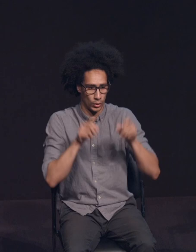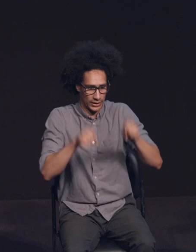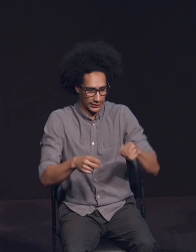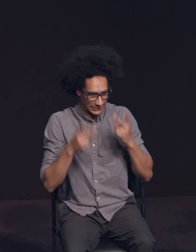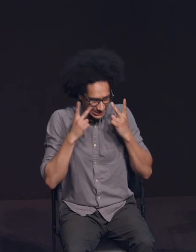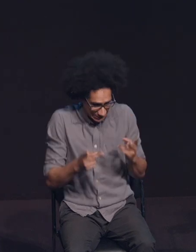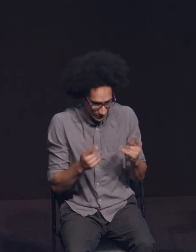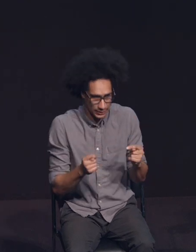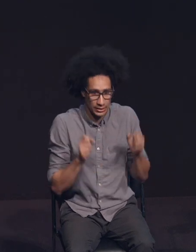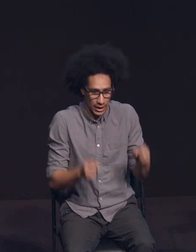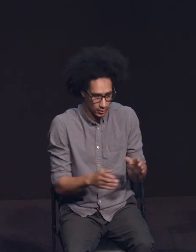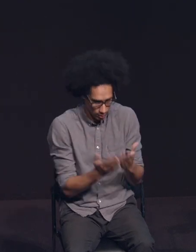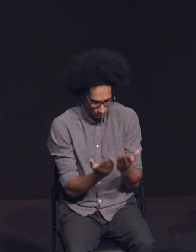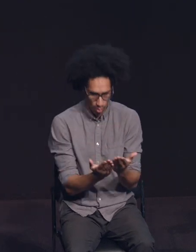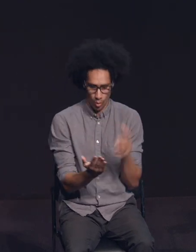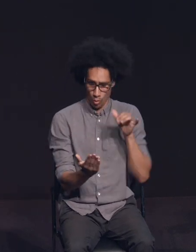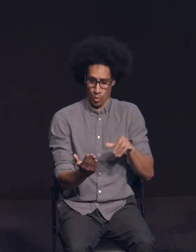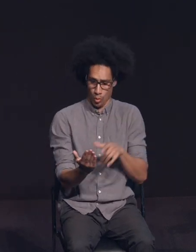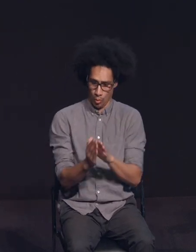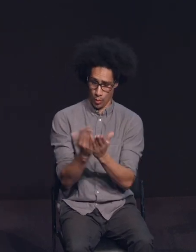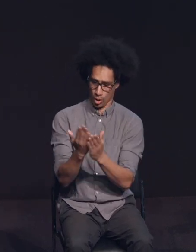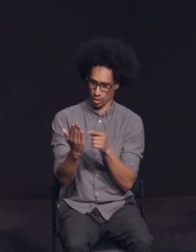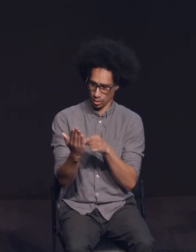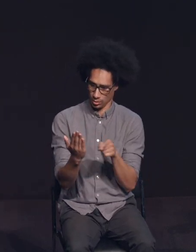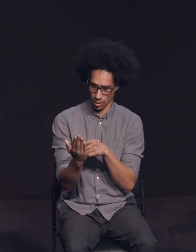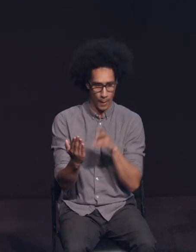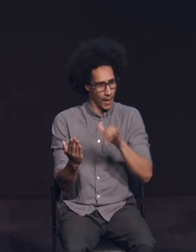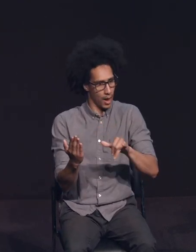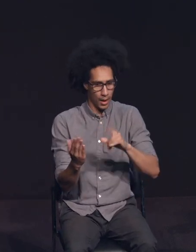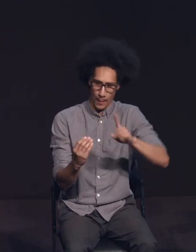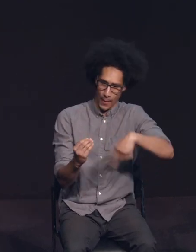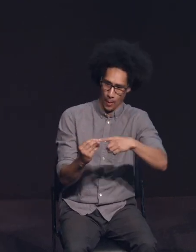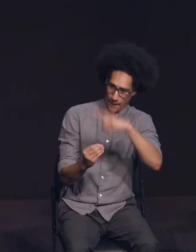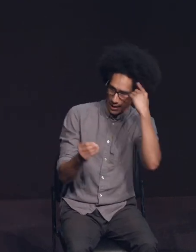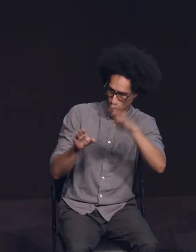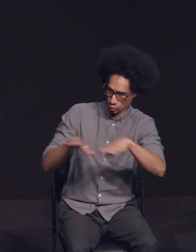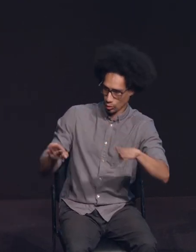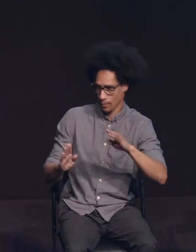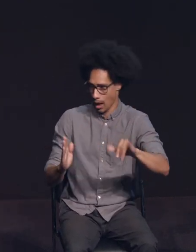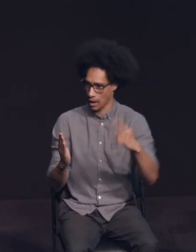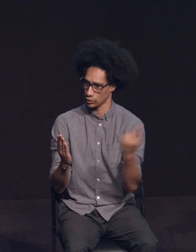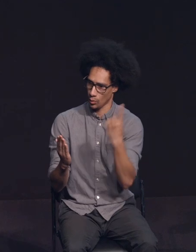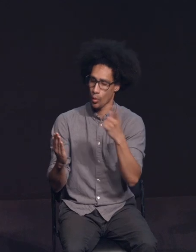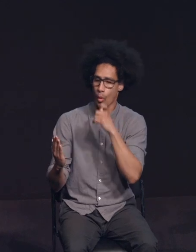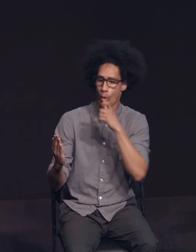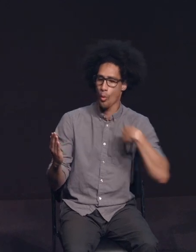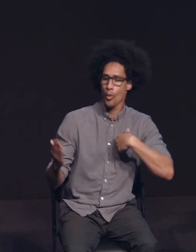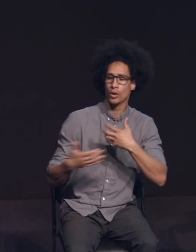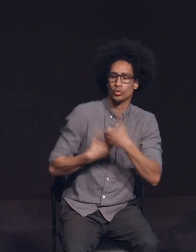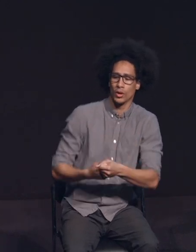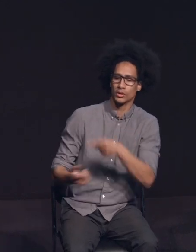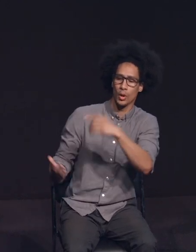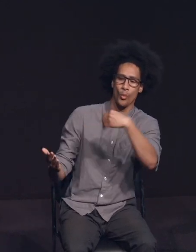actually see, "Oh, a book by--about Black children by someone we can trust for this representation."